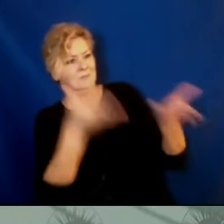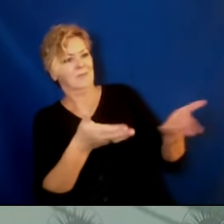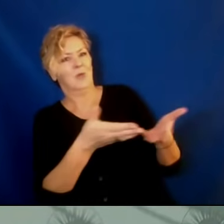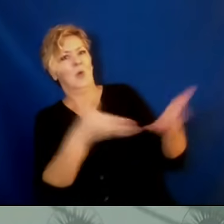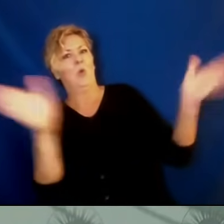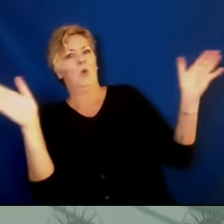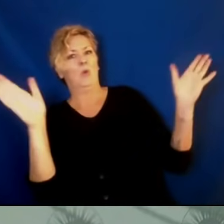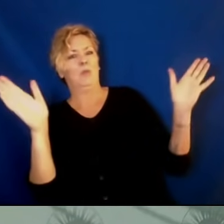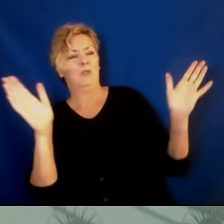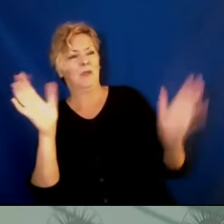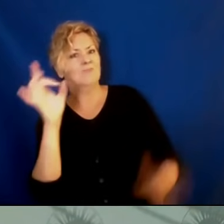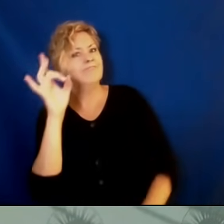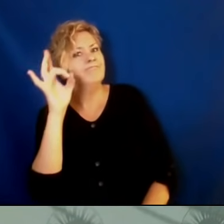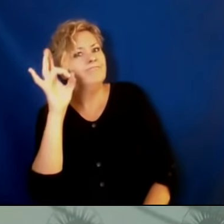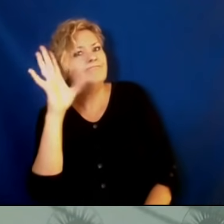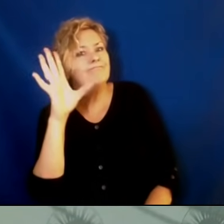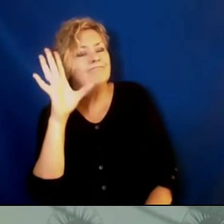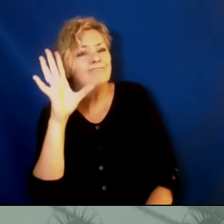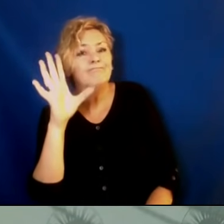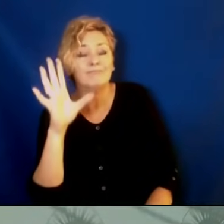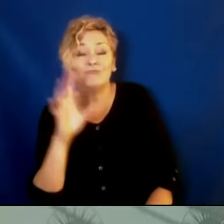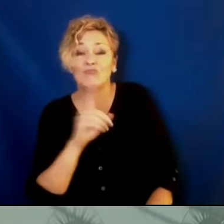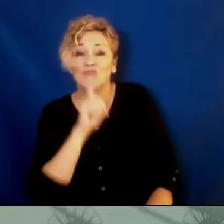one of the things